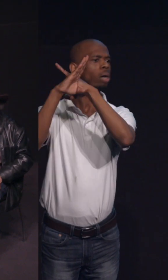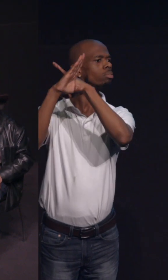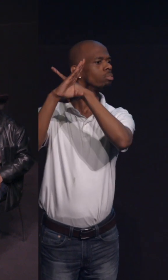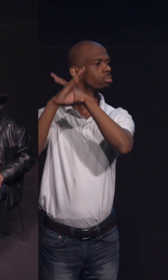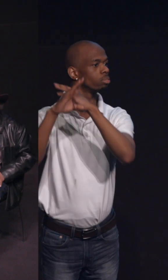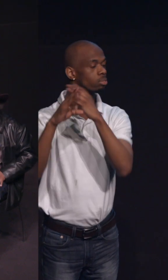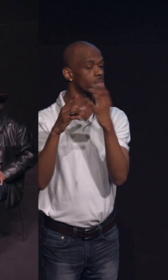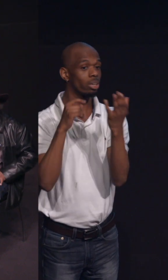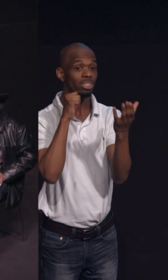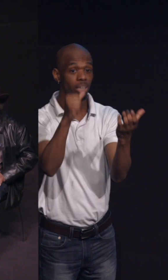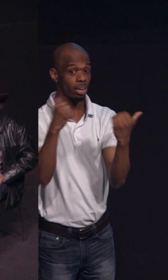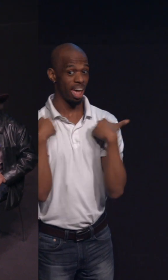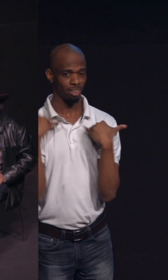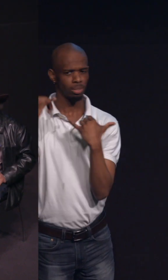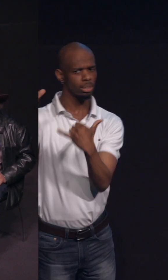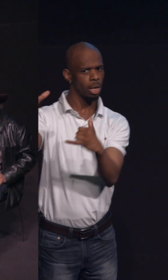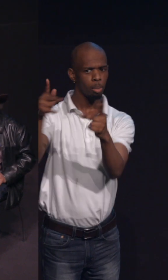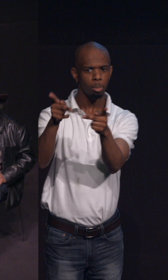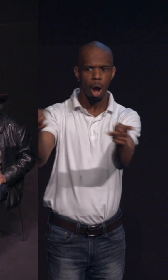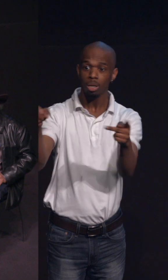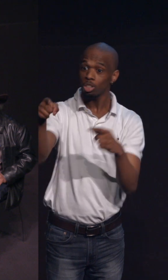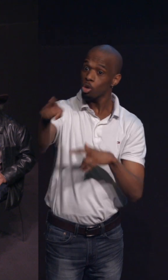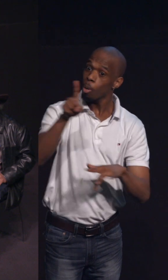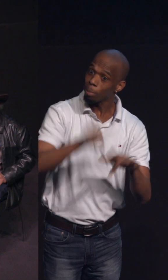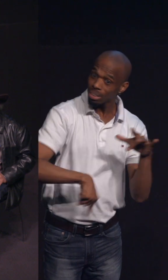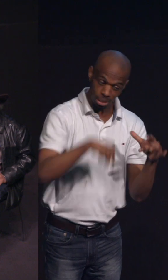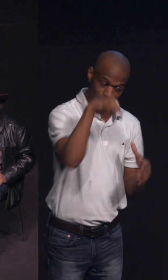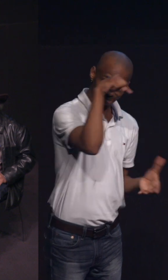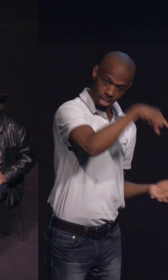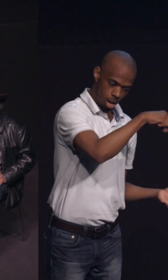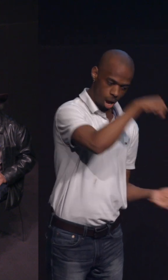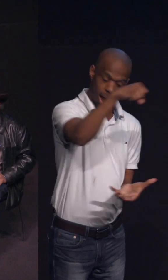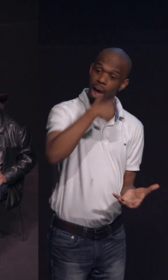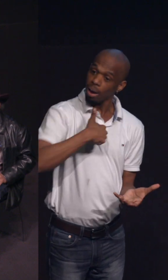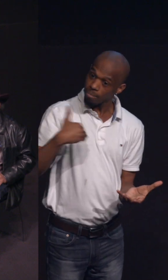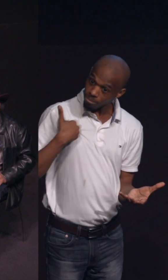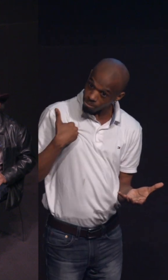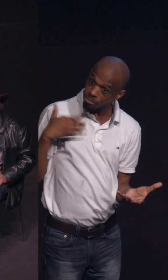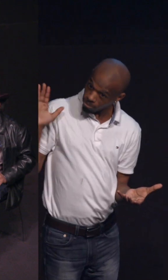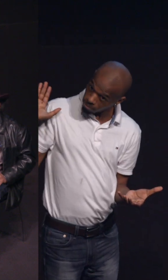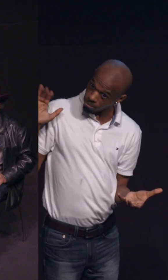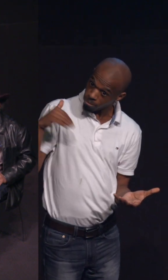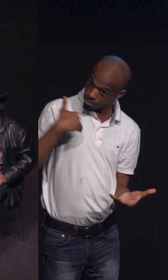products that's was our legacy crops,